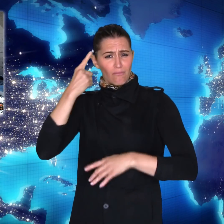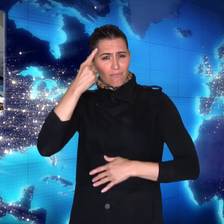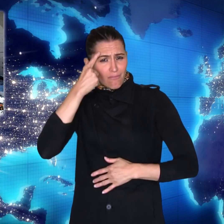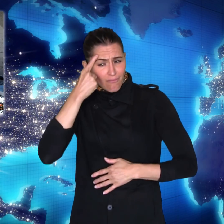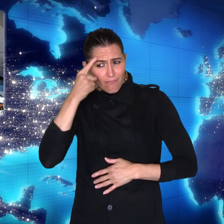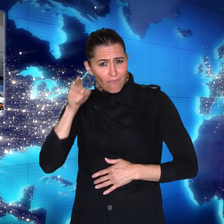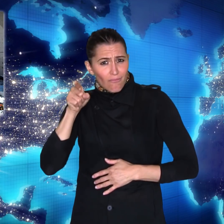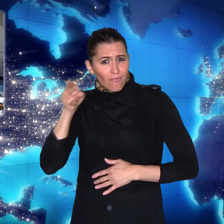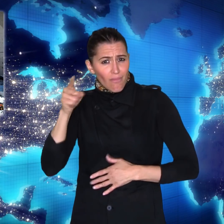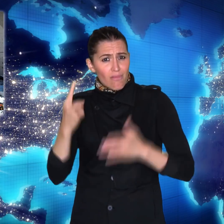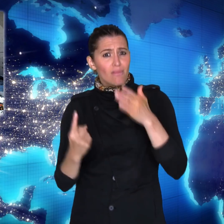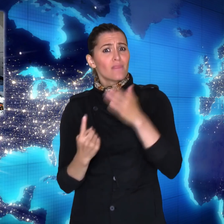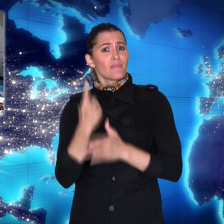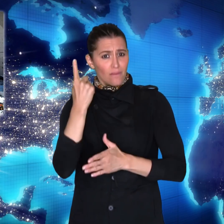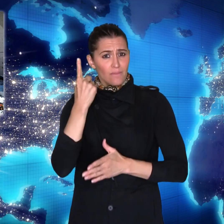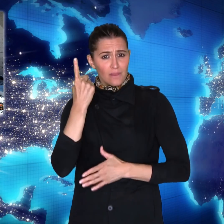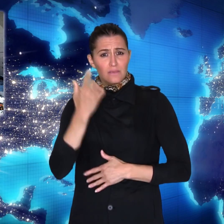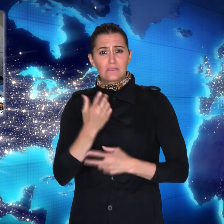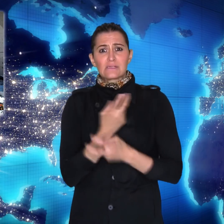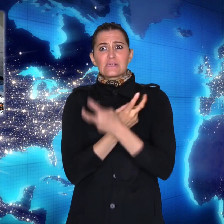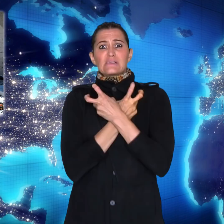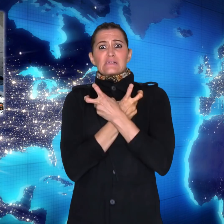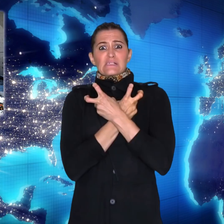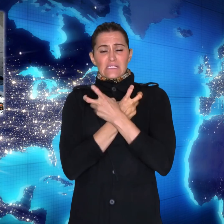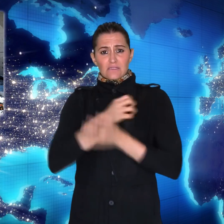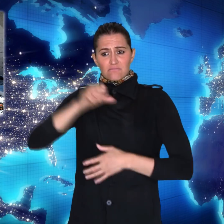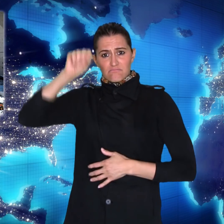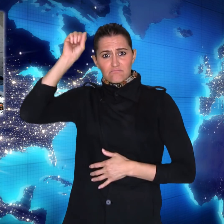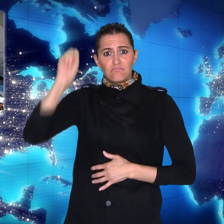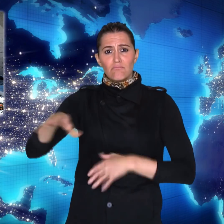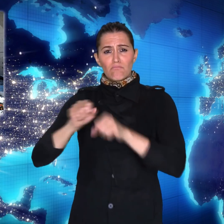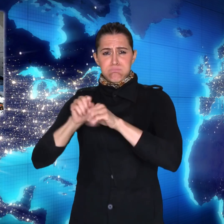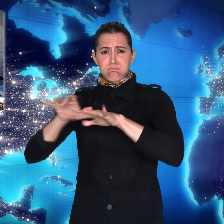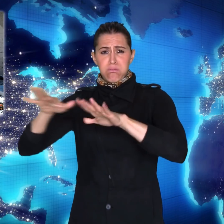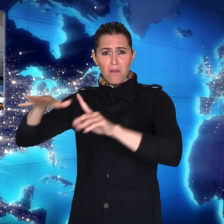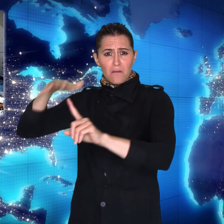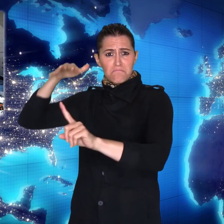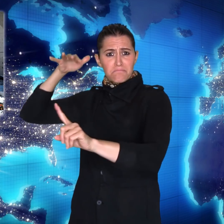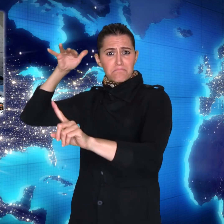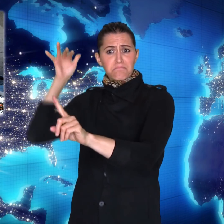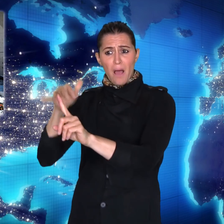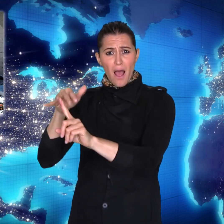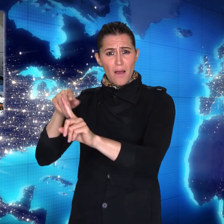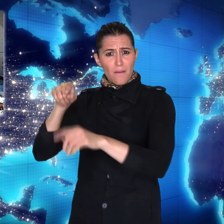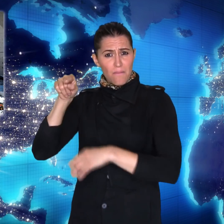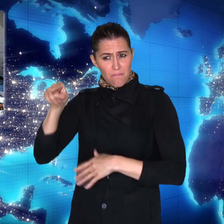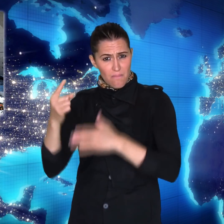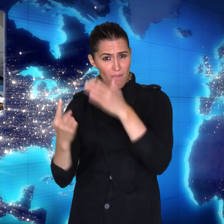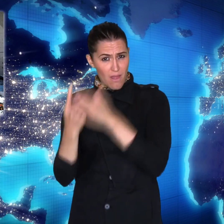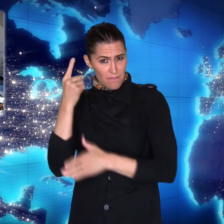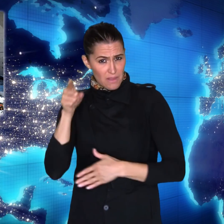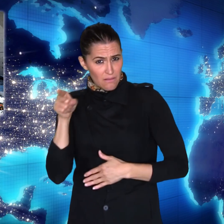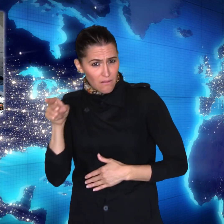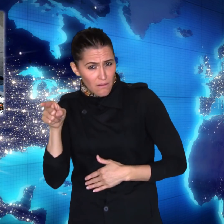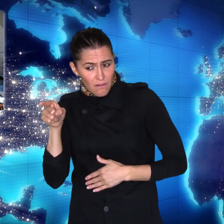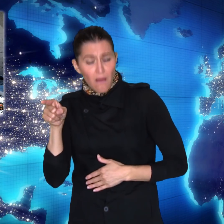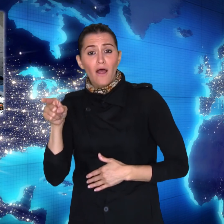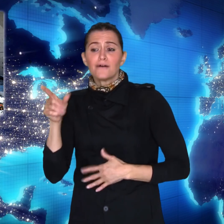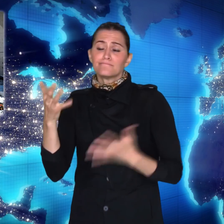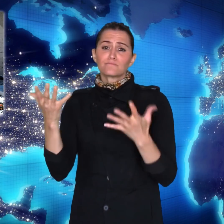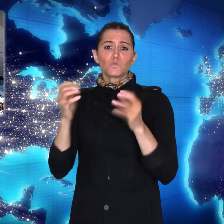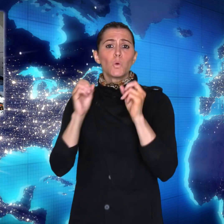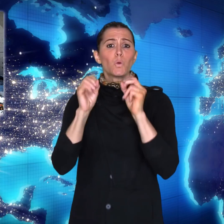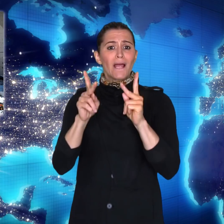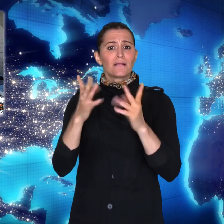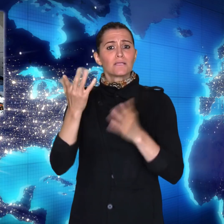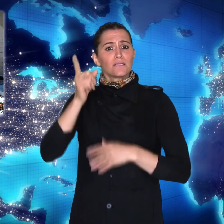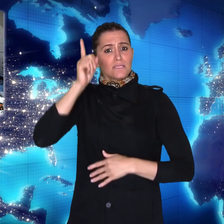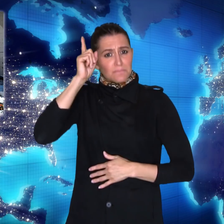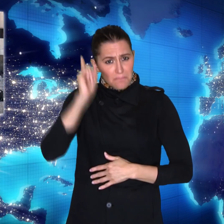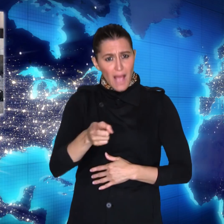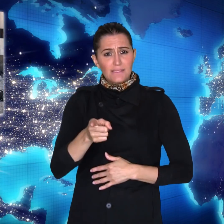chemical weapons experts to the Douma,